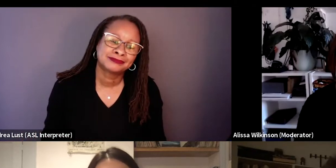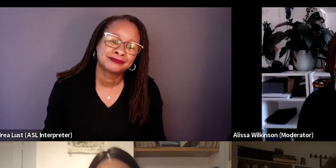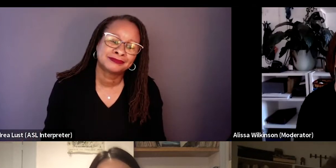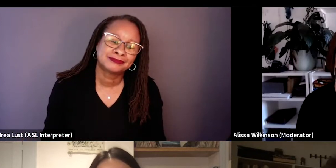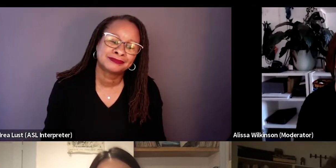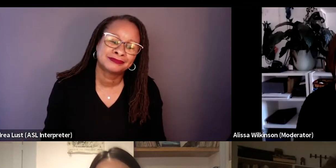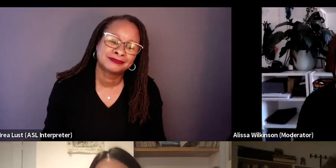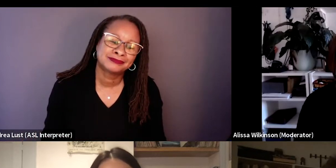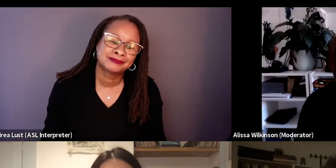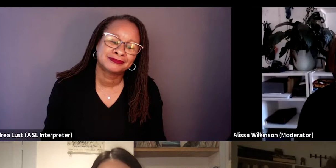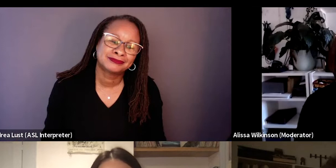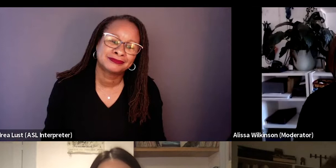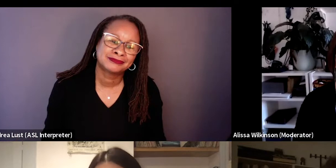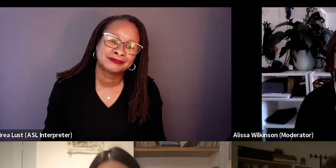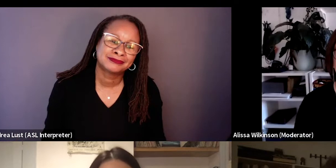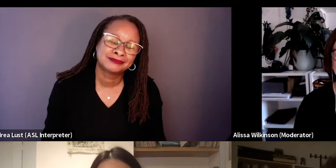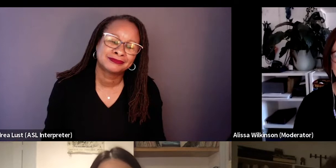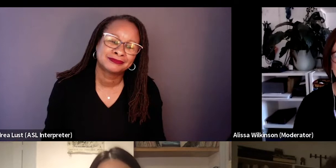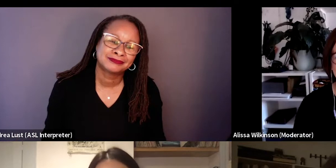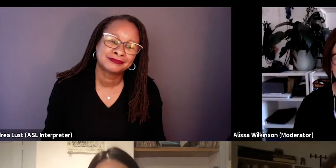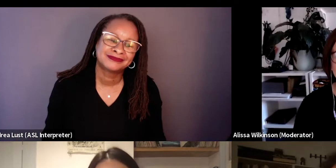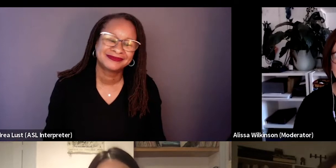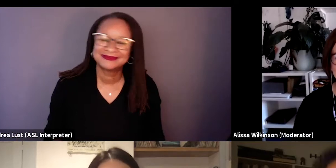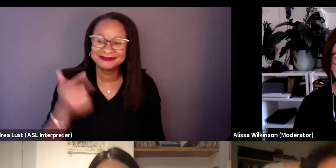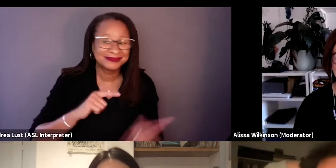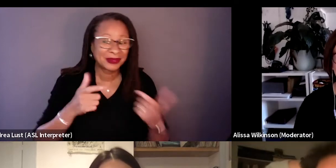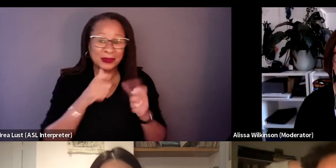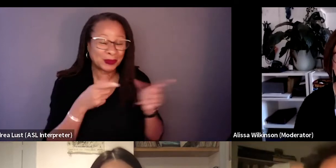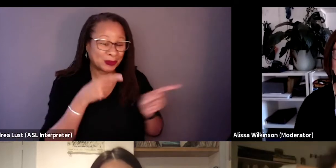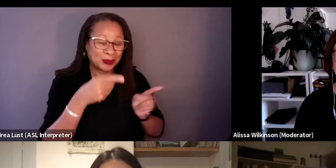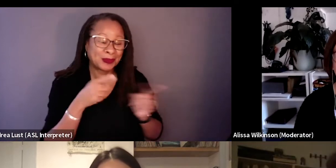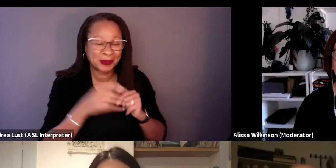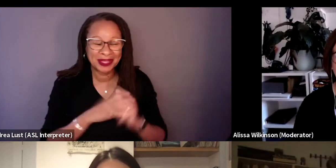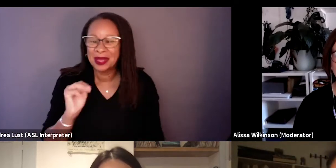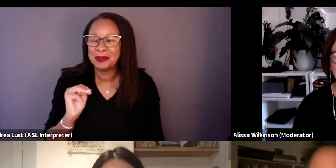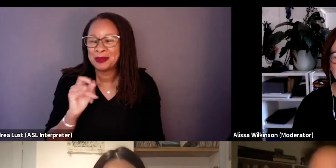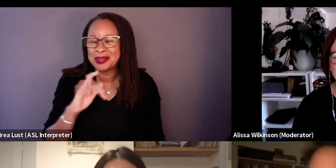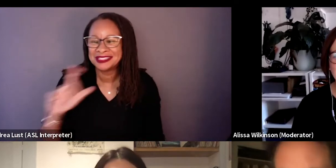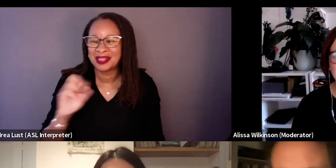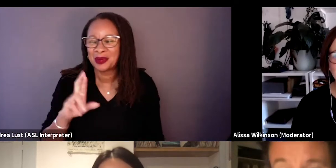Tamana, You wanna start? You can go ahead and then I can continue. I think obviously it was,